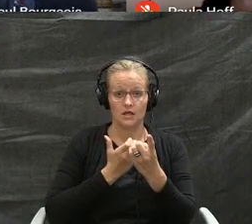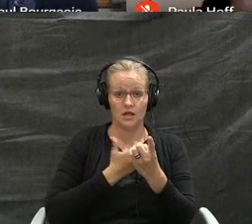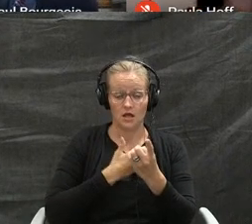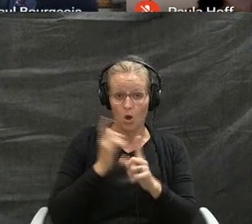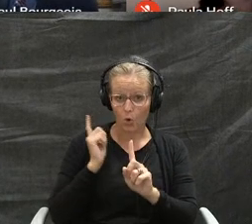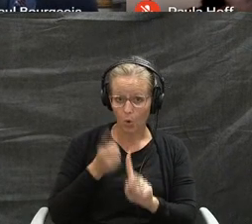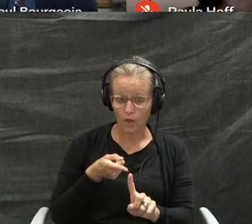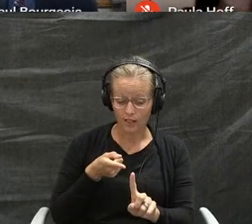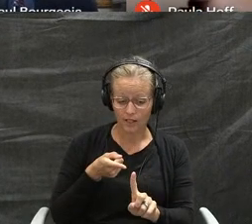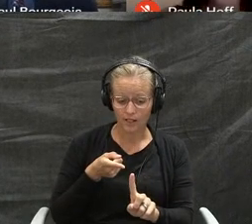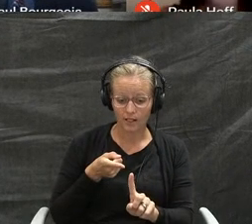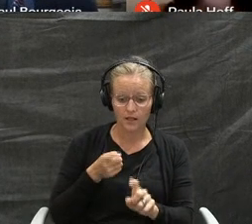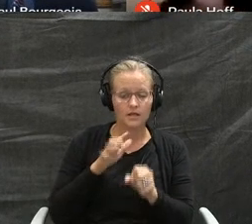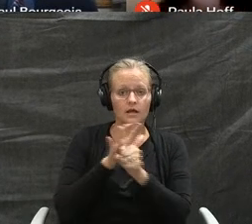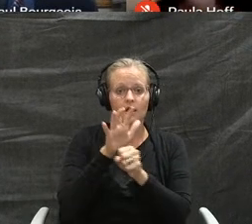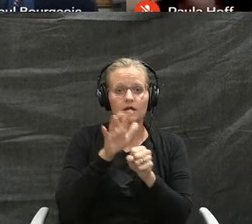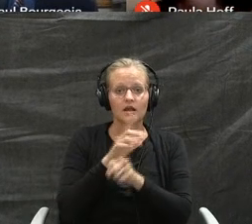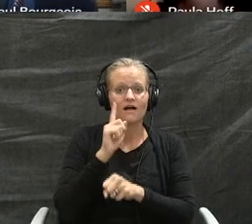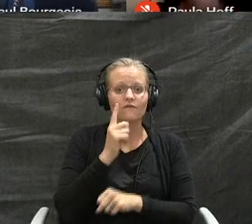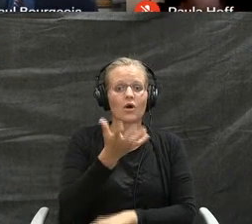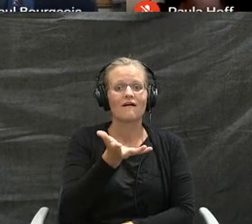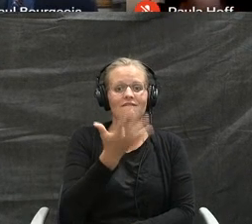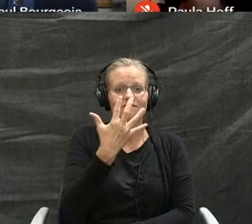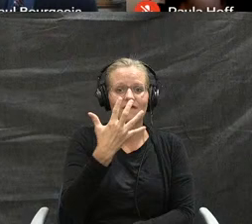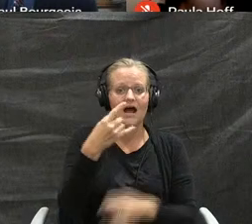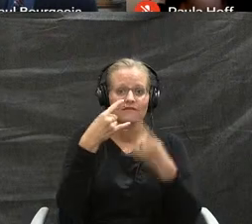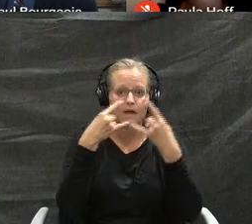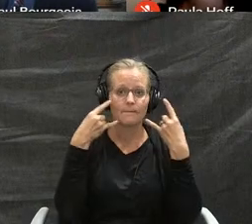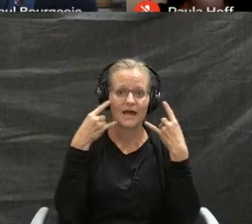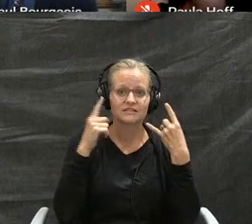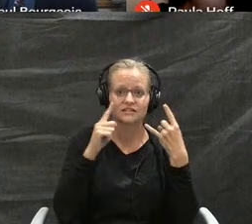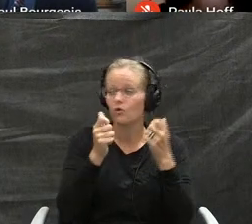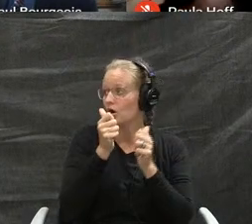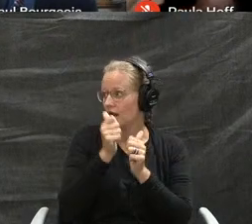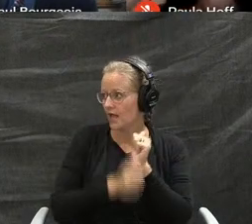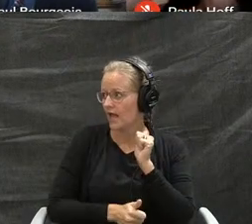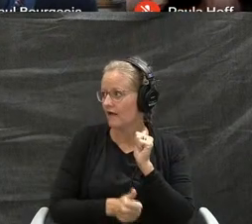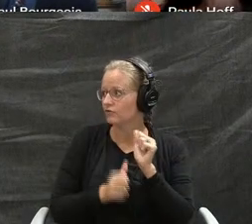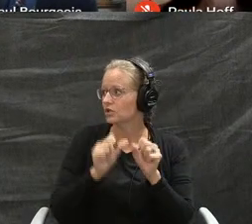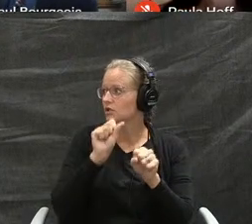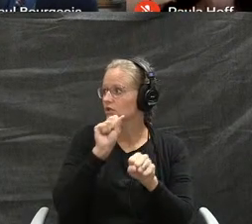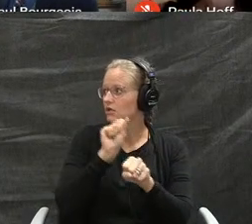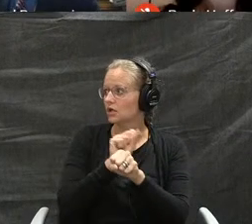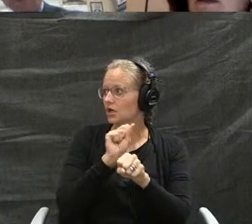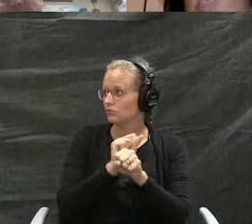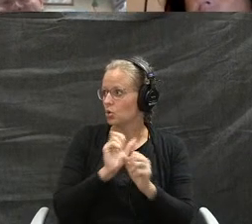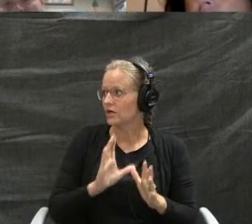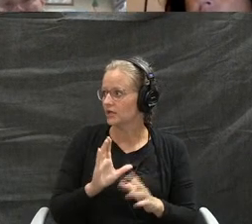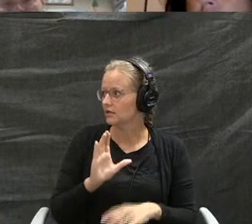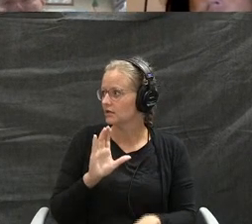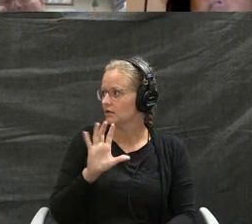that. That's enough for five masks for every employee and every every student there. Reusable and washable. The idea